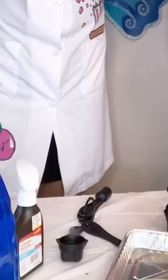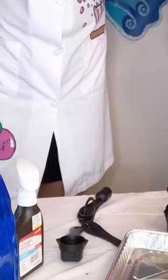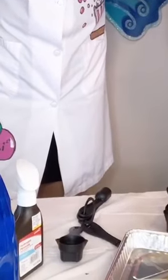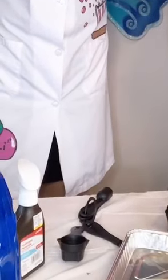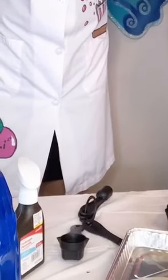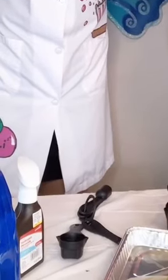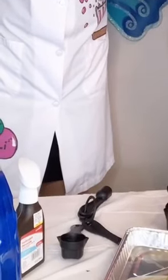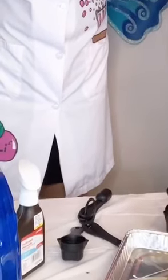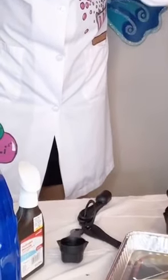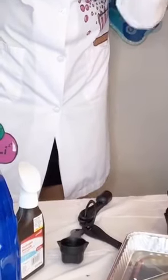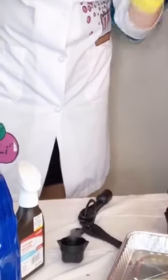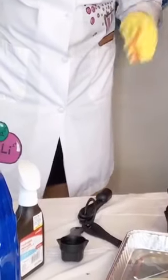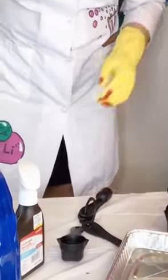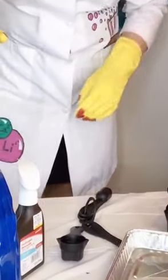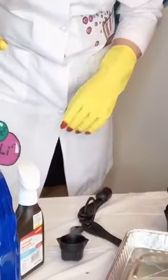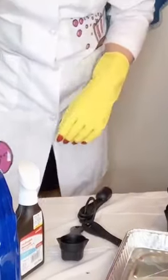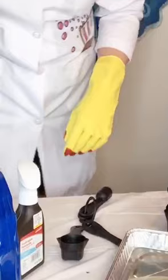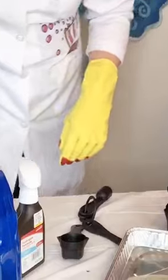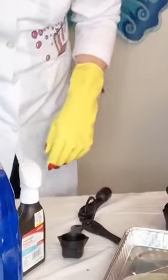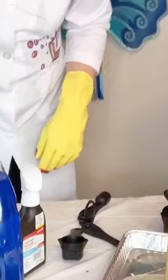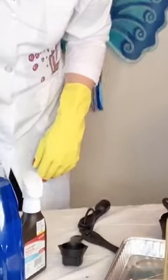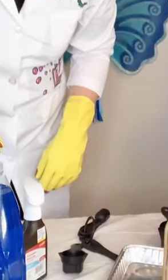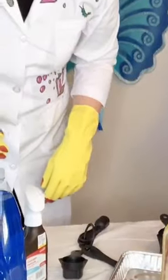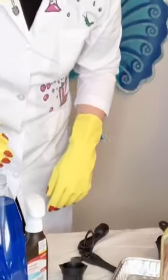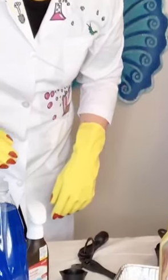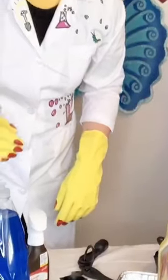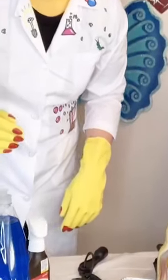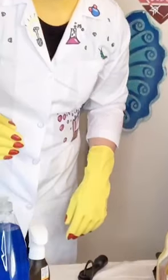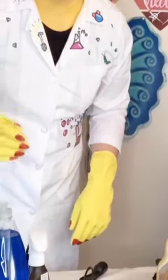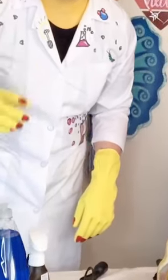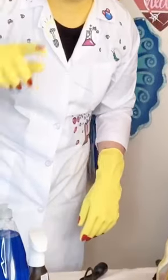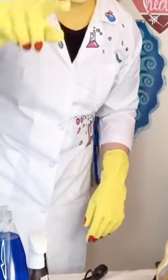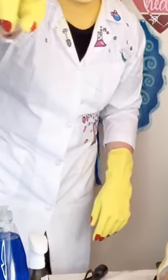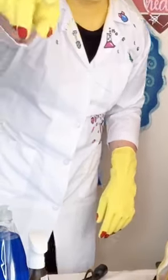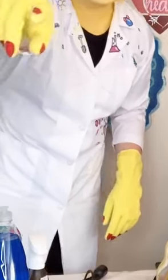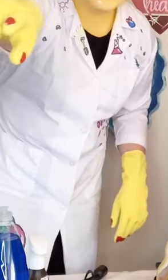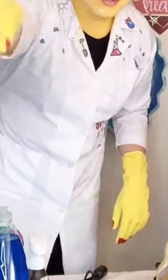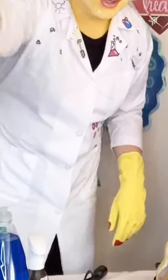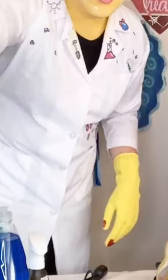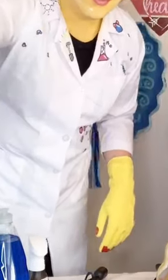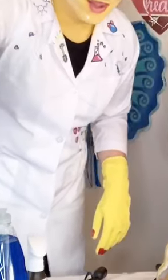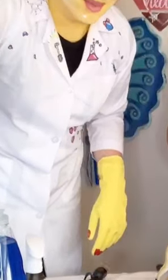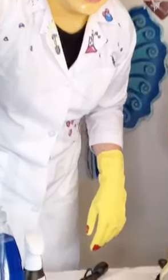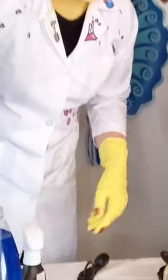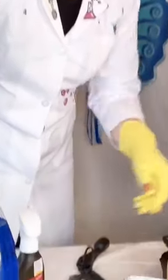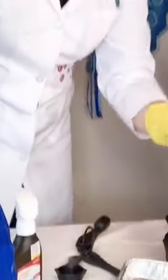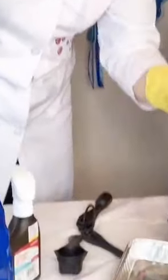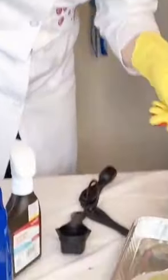Very stunning! Very excellent! BARB: Excellent choice of colors! CALI: Yes, zoom in even closer!